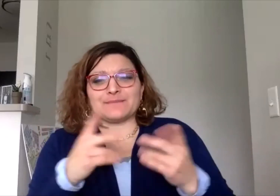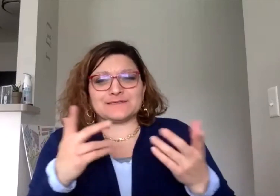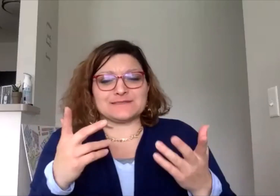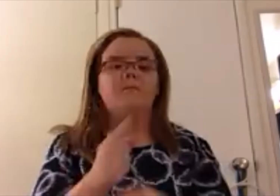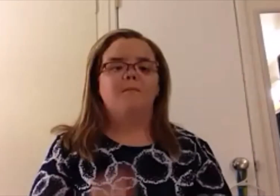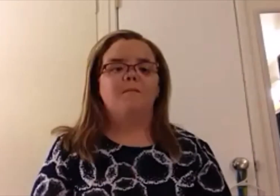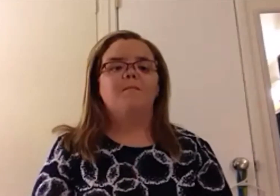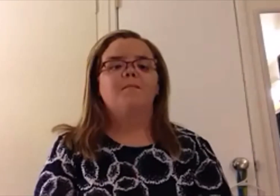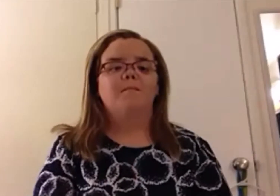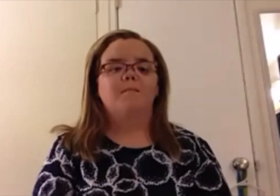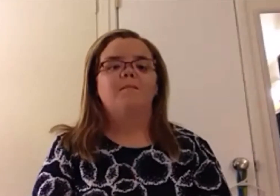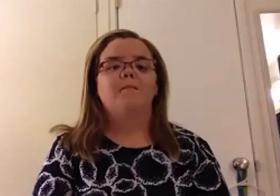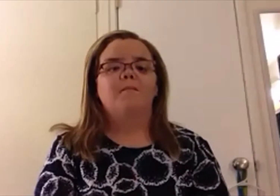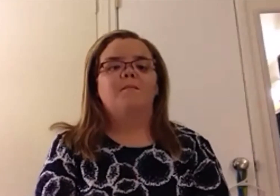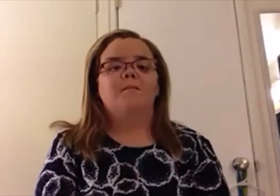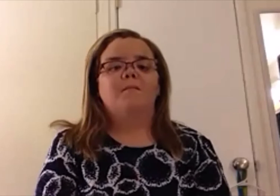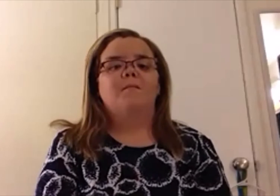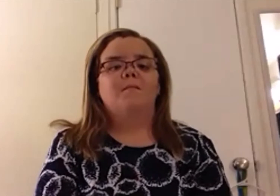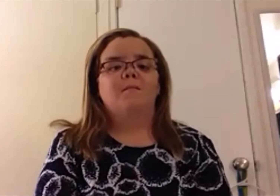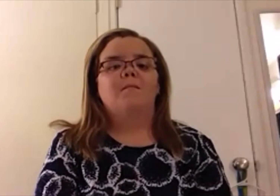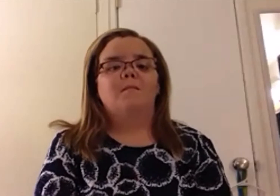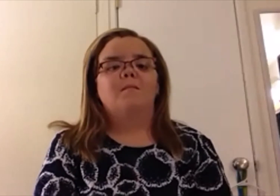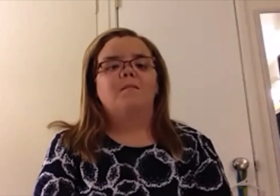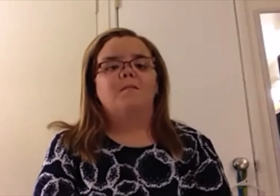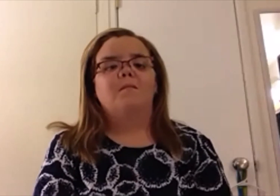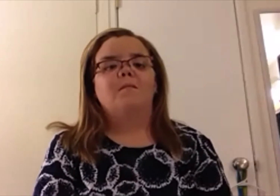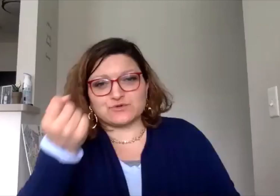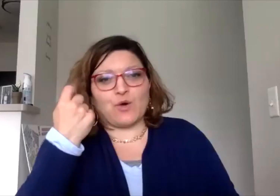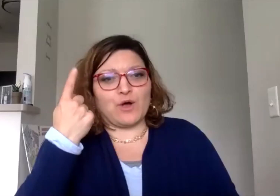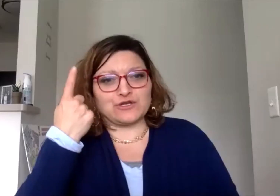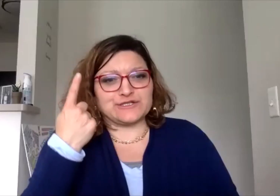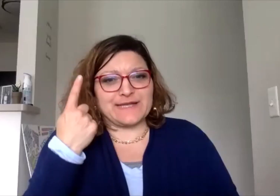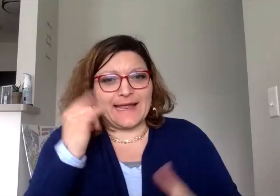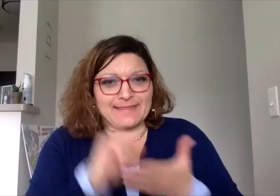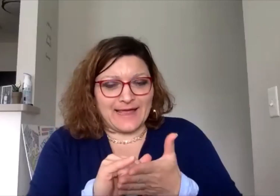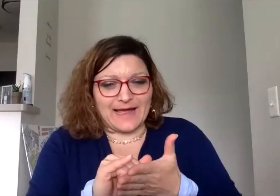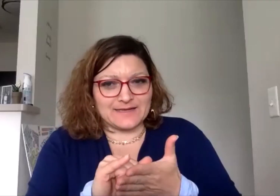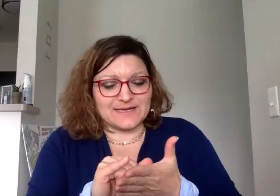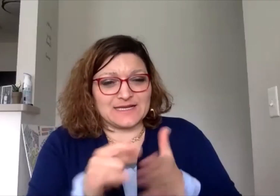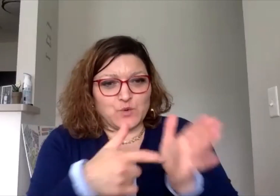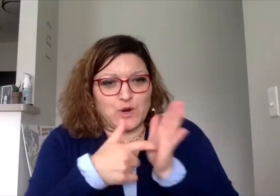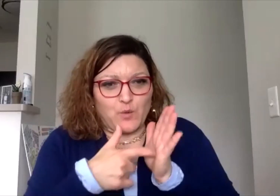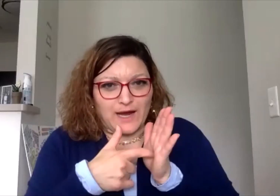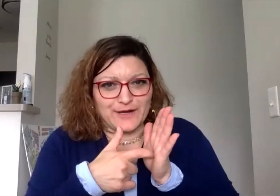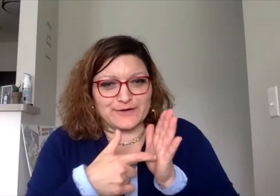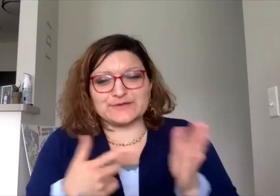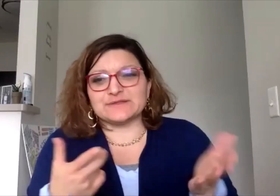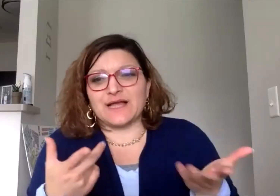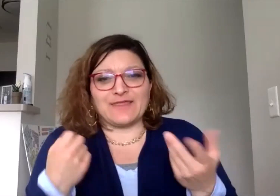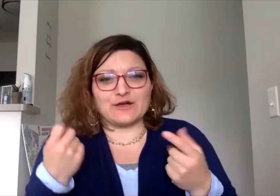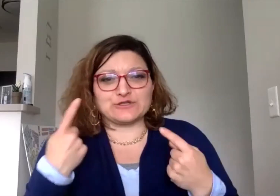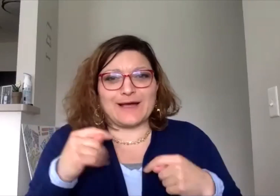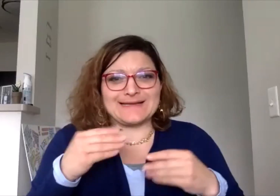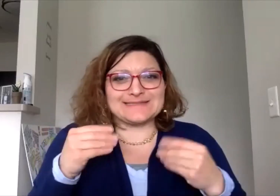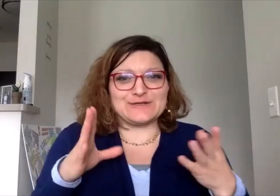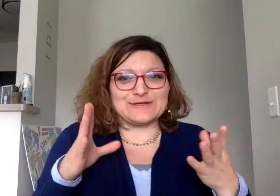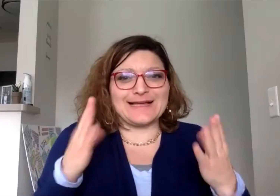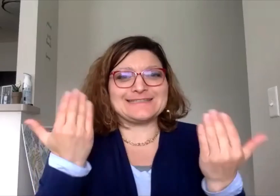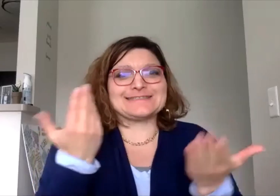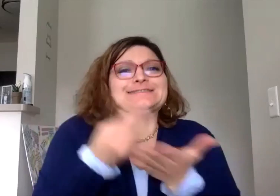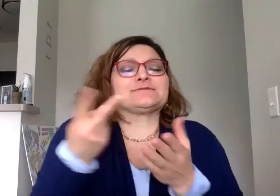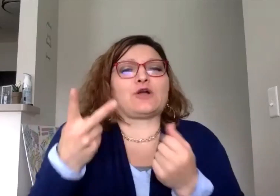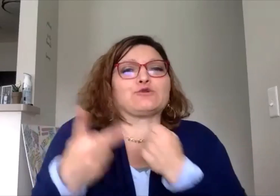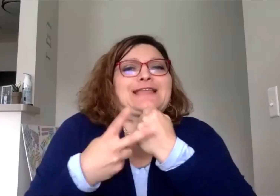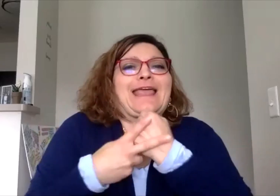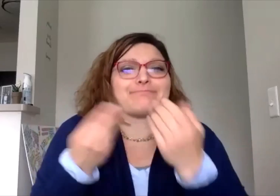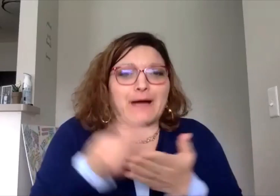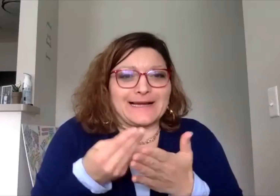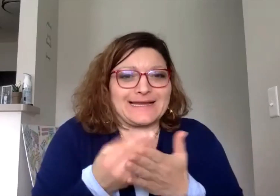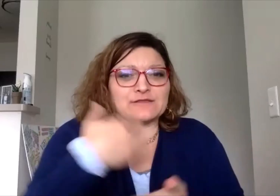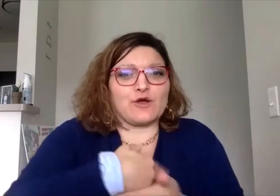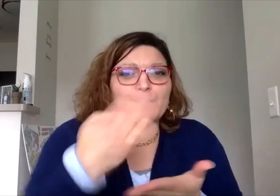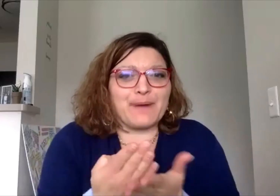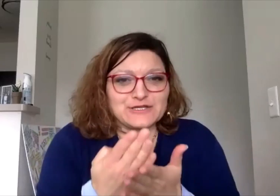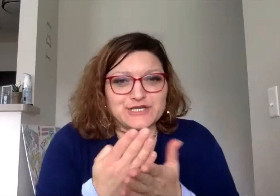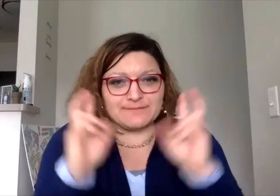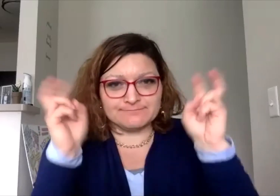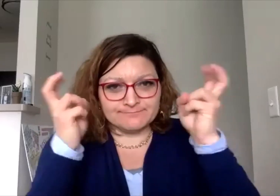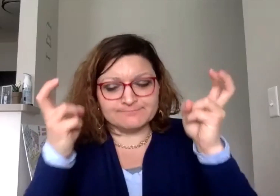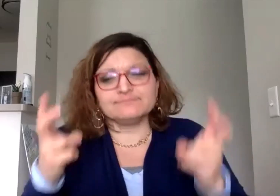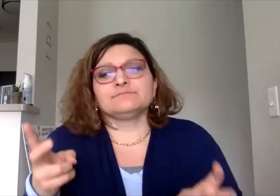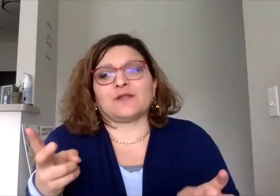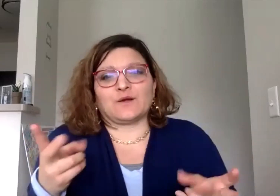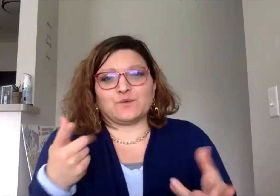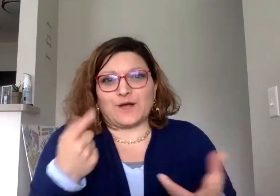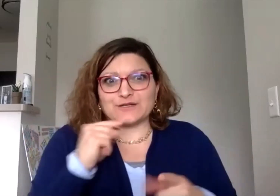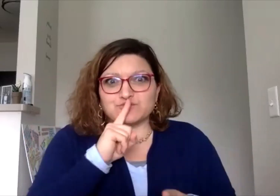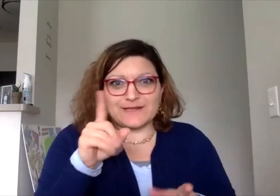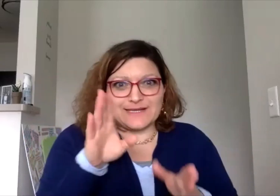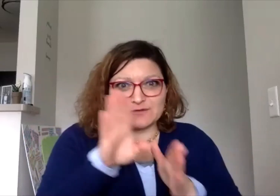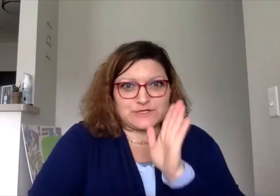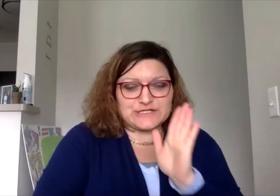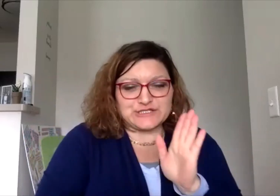it's required and they're trying to achieve like you know save money you know the budget